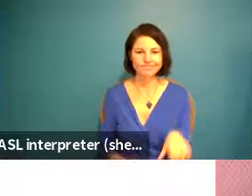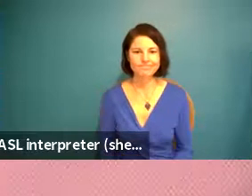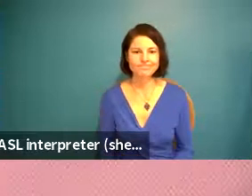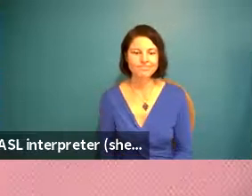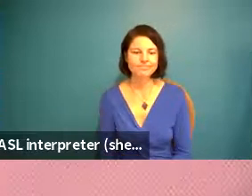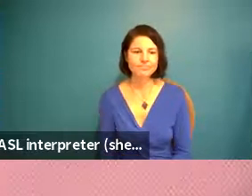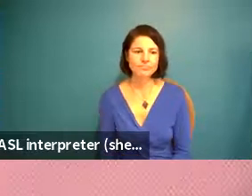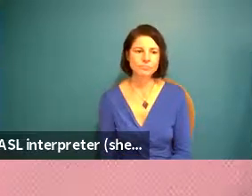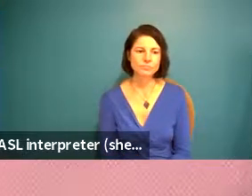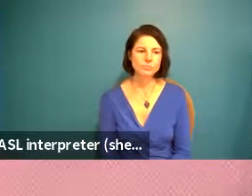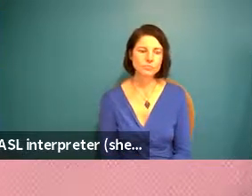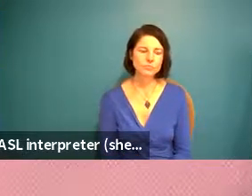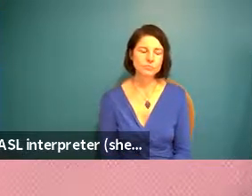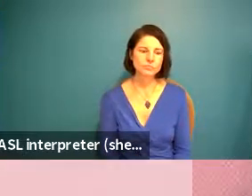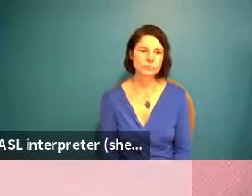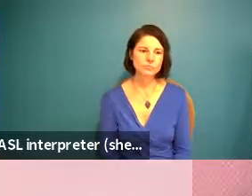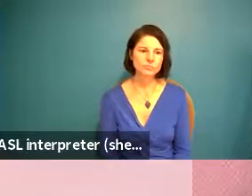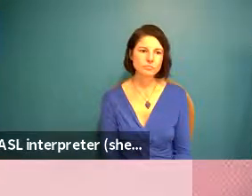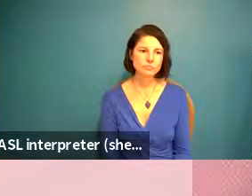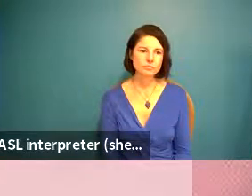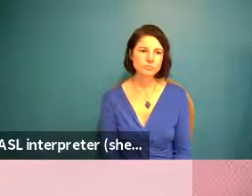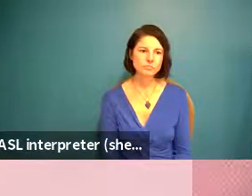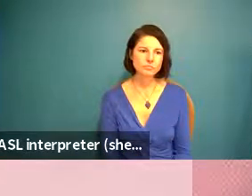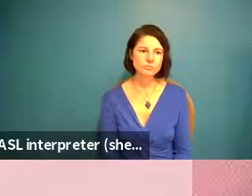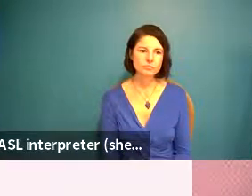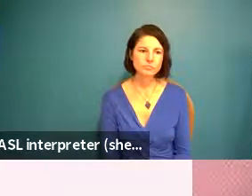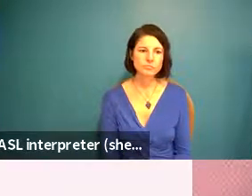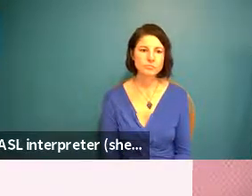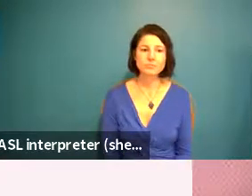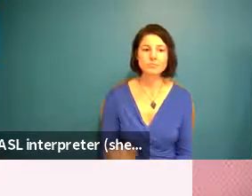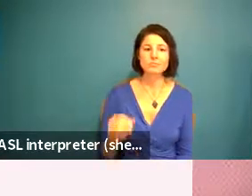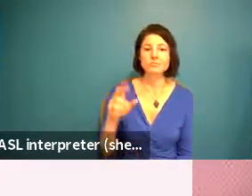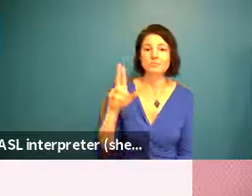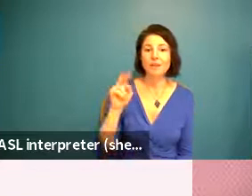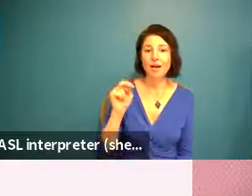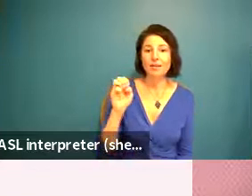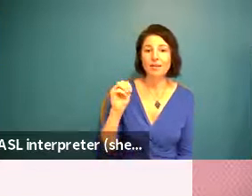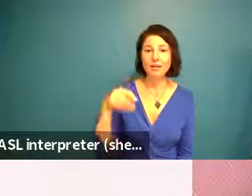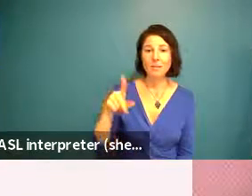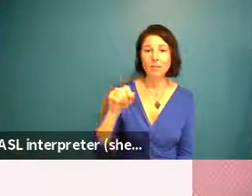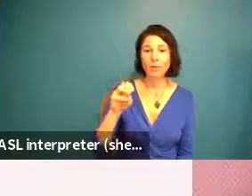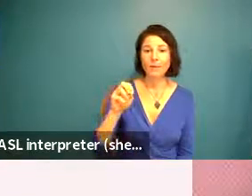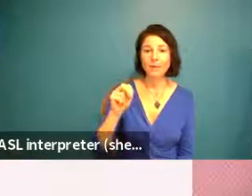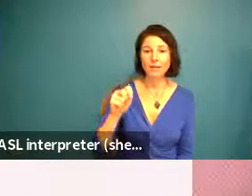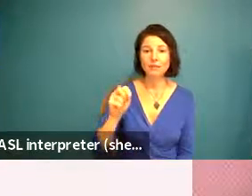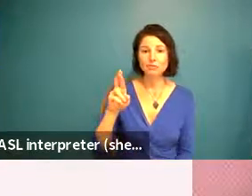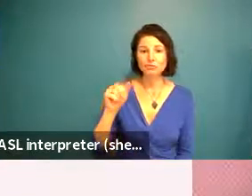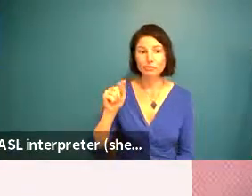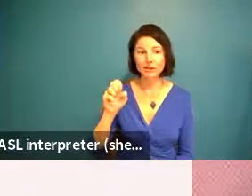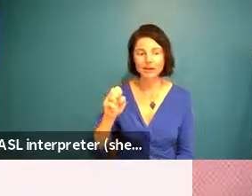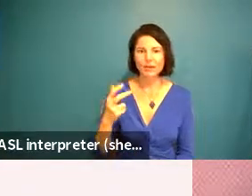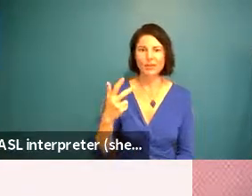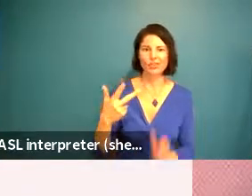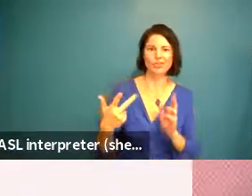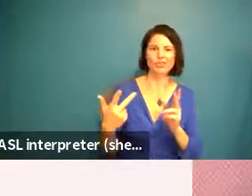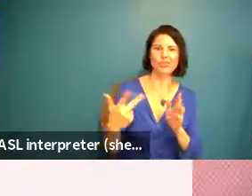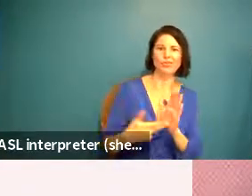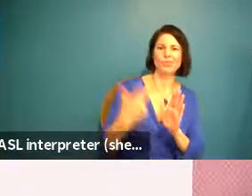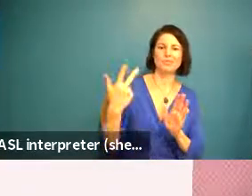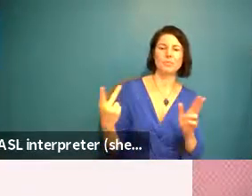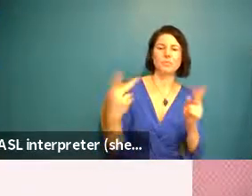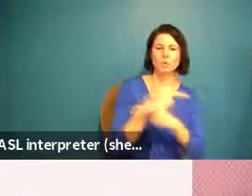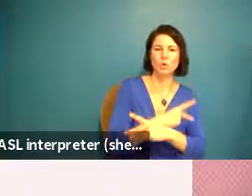We are also we experienced three times the US unemployment rate. This is a more recent figure. We are about 40% of trans people